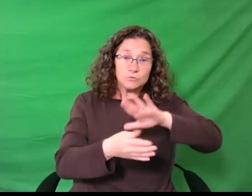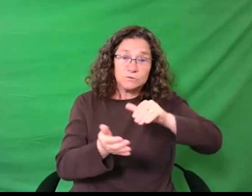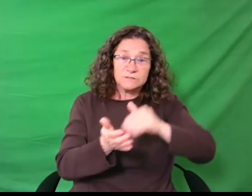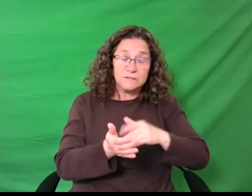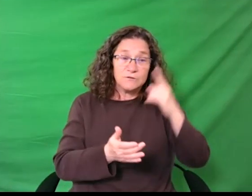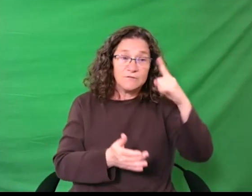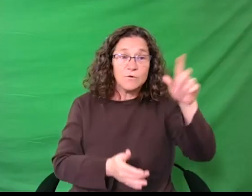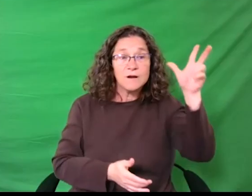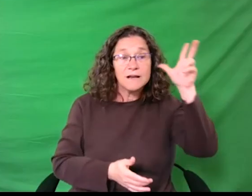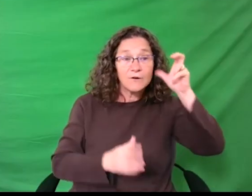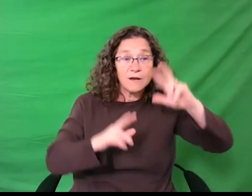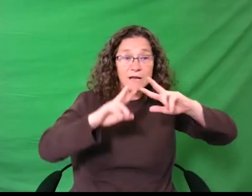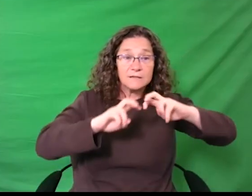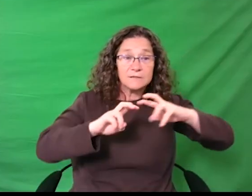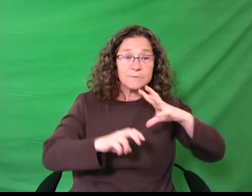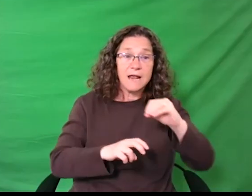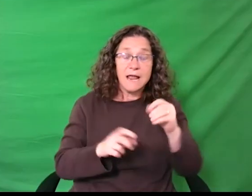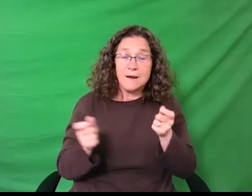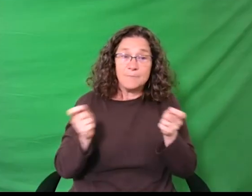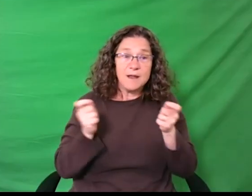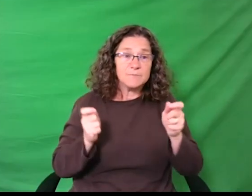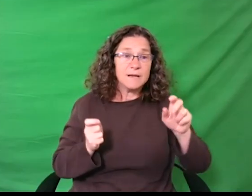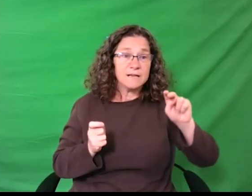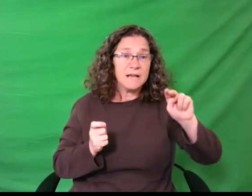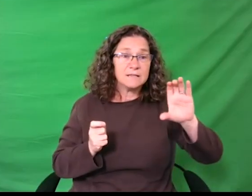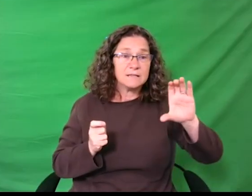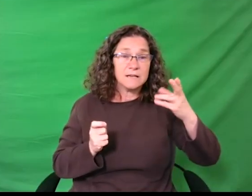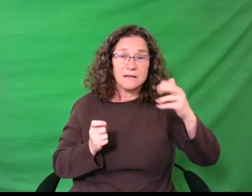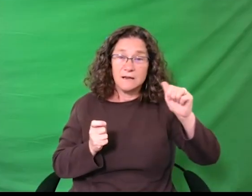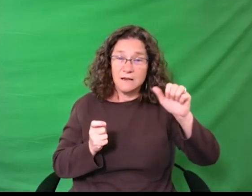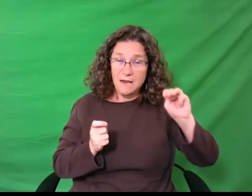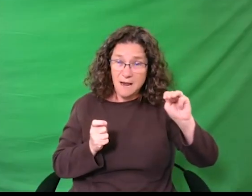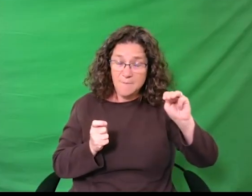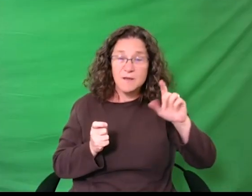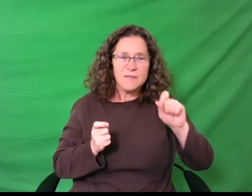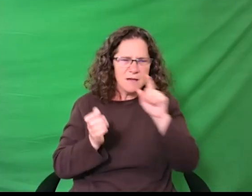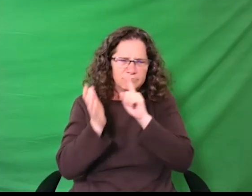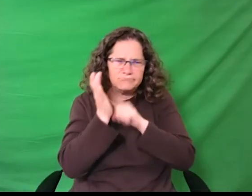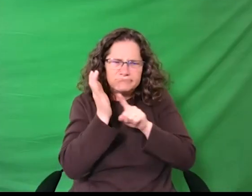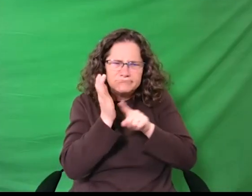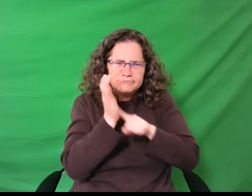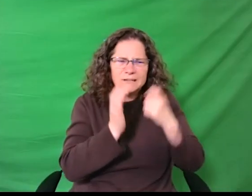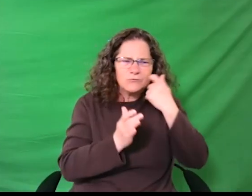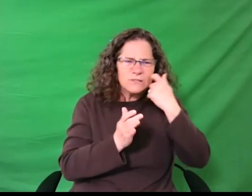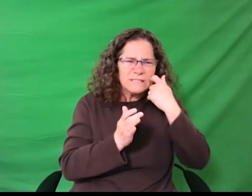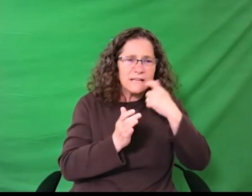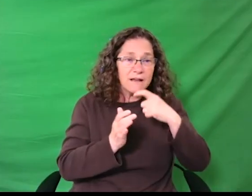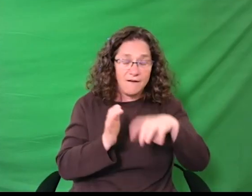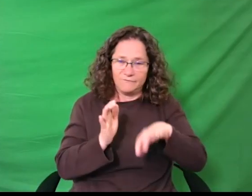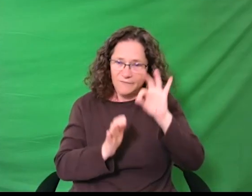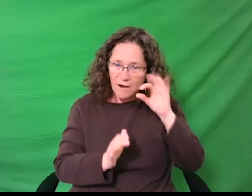reported that 12% of families in the US were using cued speech with their children. While 12% used ASL.